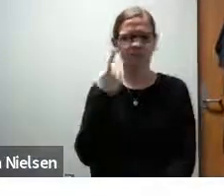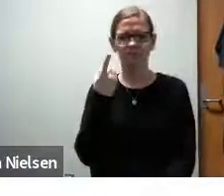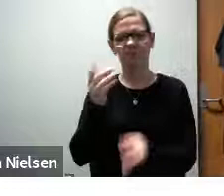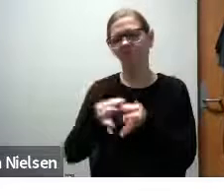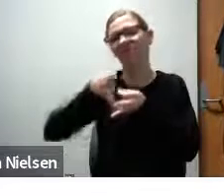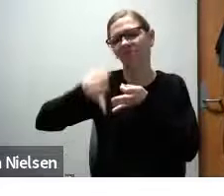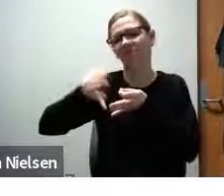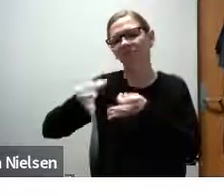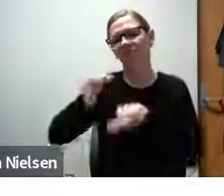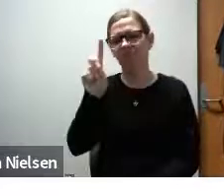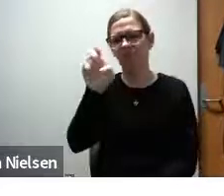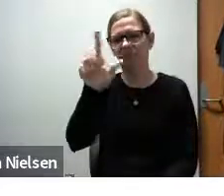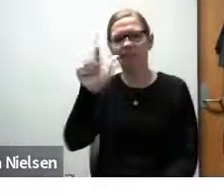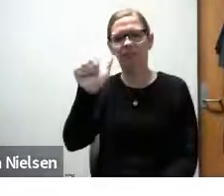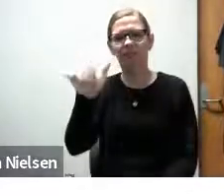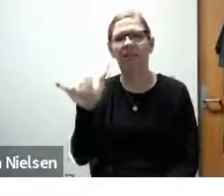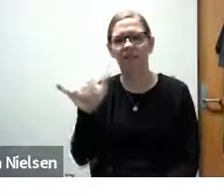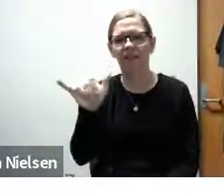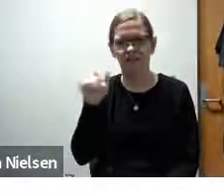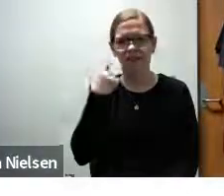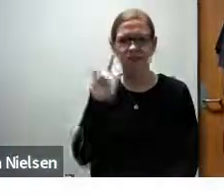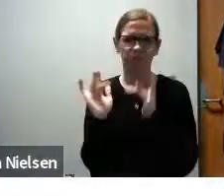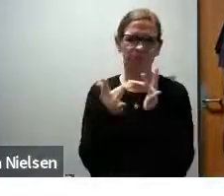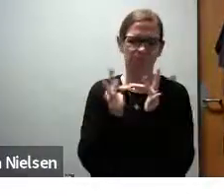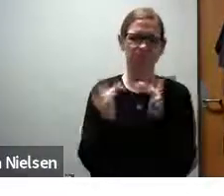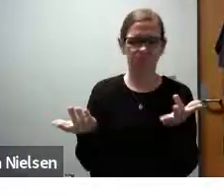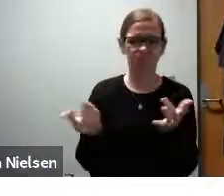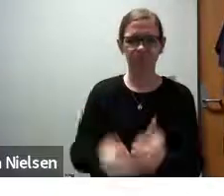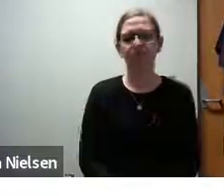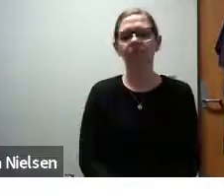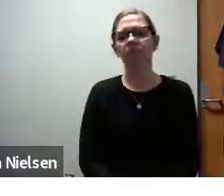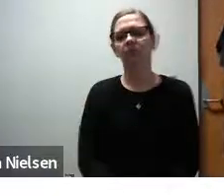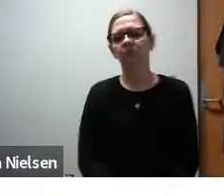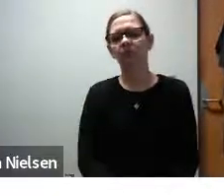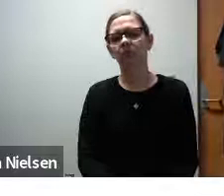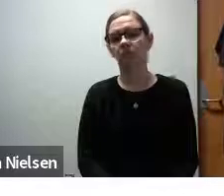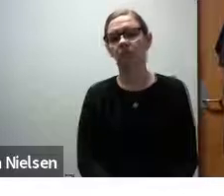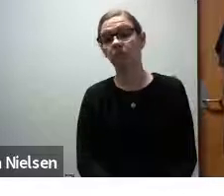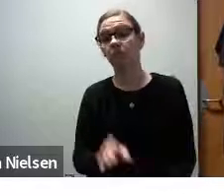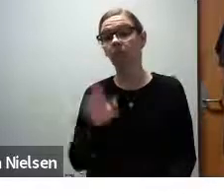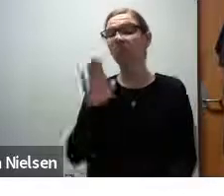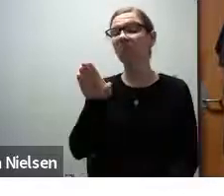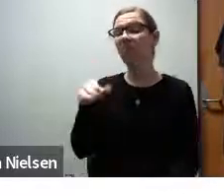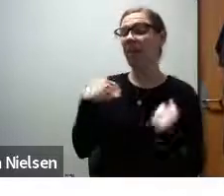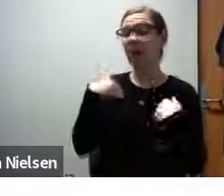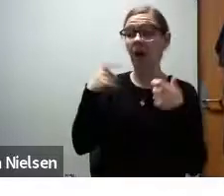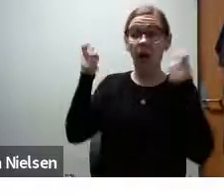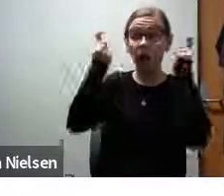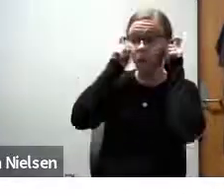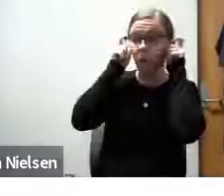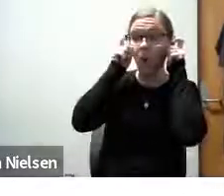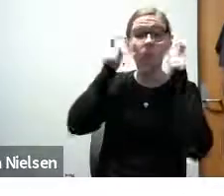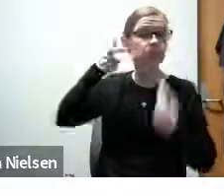That we end up you know having um, sounds good. Do they have headphones head says in the classes where you're getting the feedback.